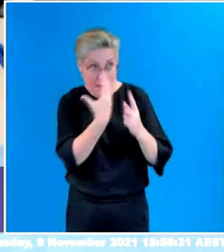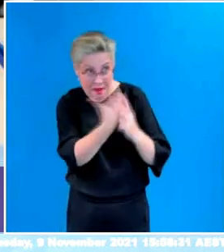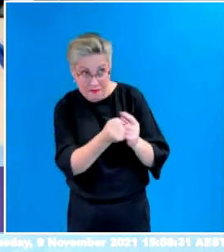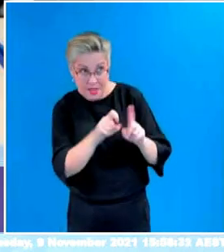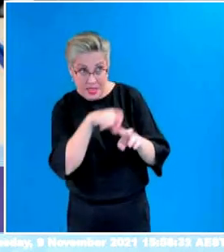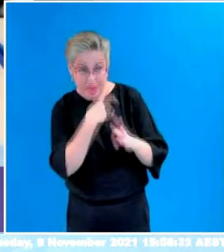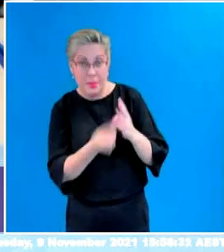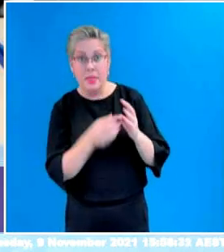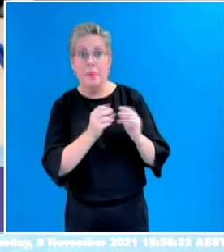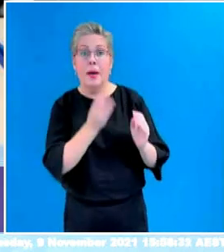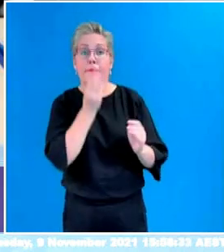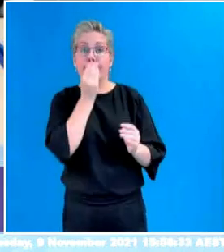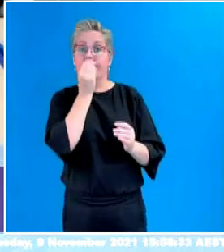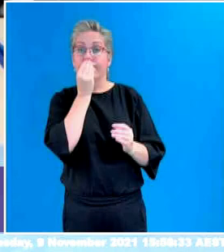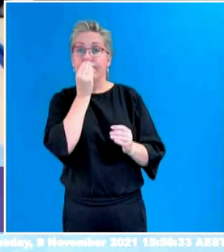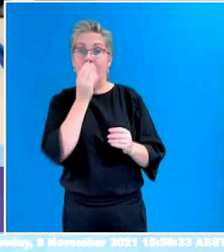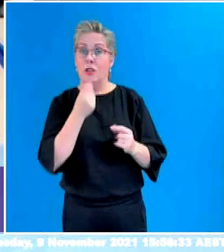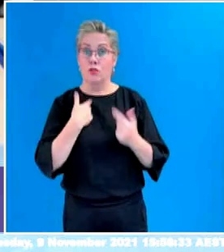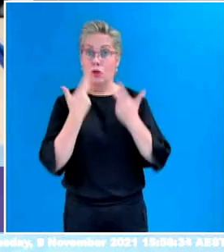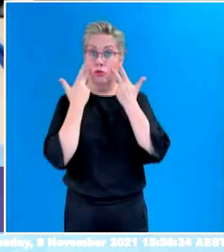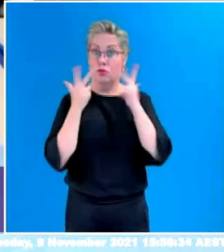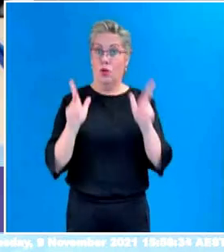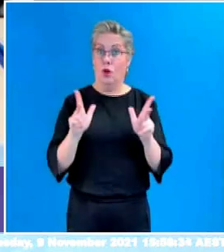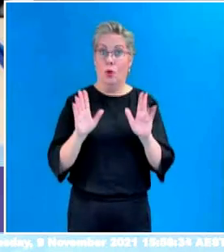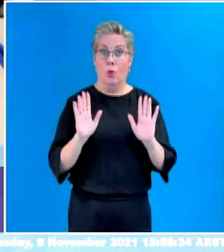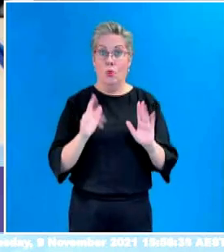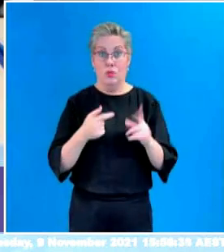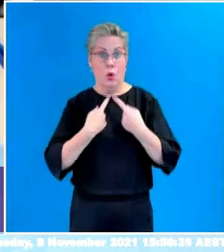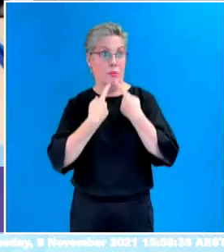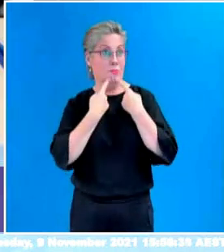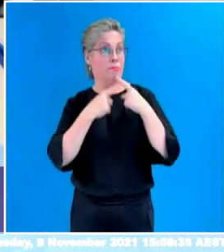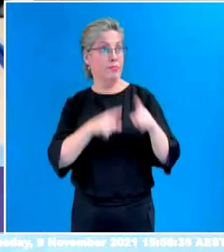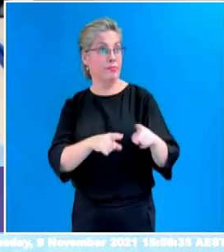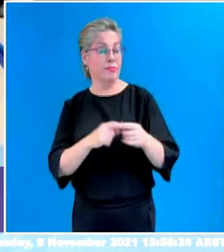I'm certainly aware that there are senior people who have, for example,